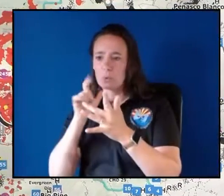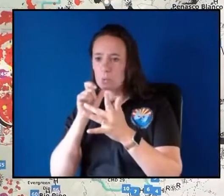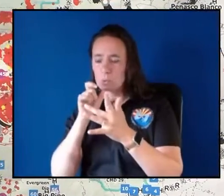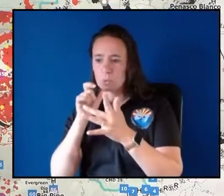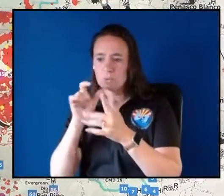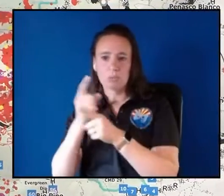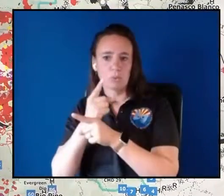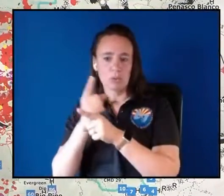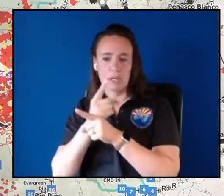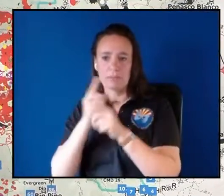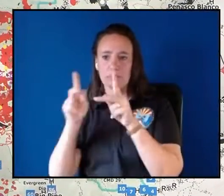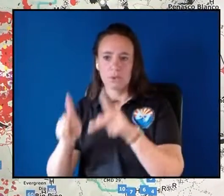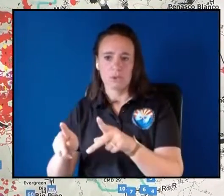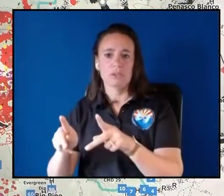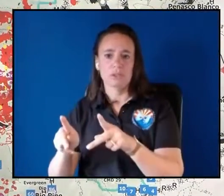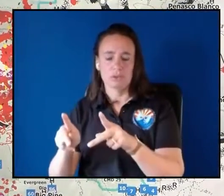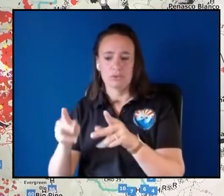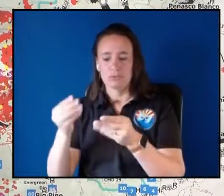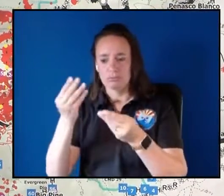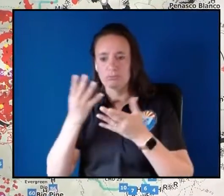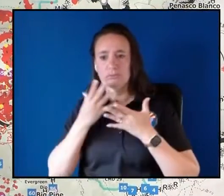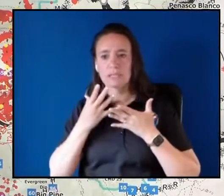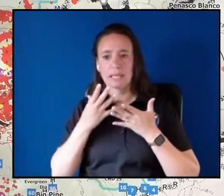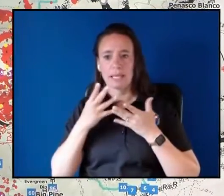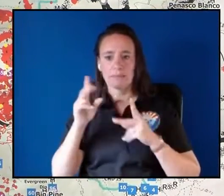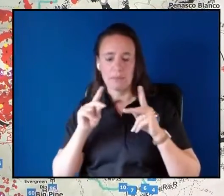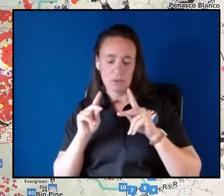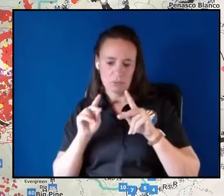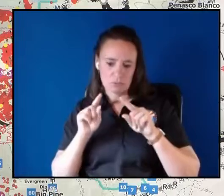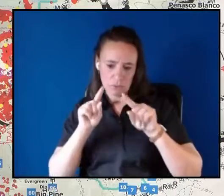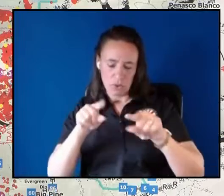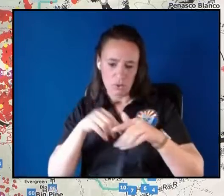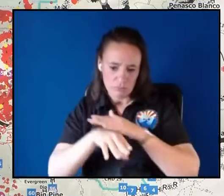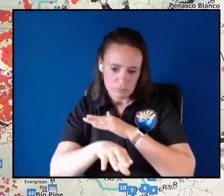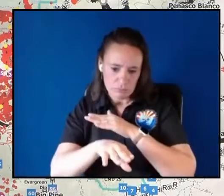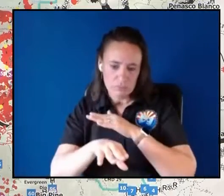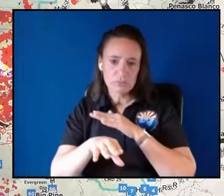one of us so we can get people moving to that area just to ground truth it and check it out and make sure that it's